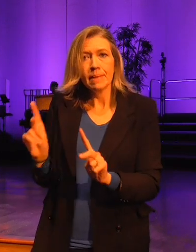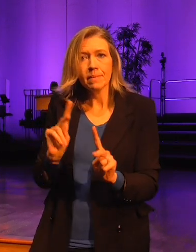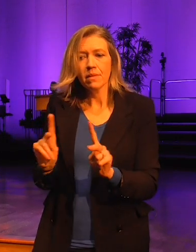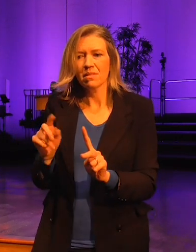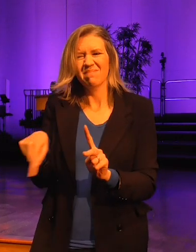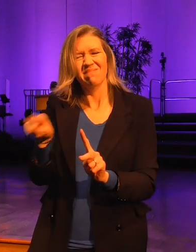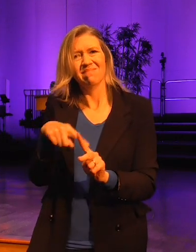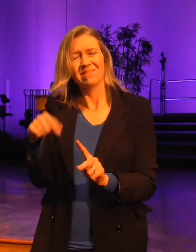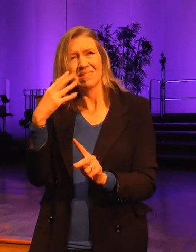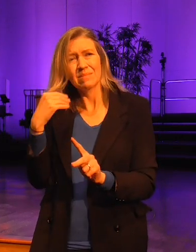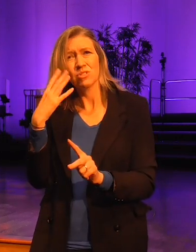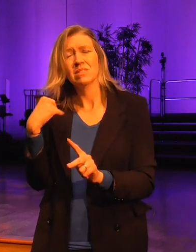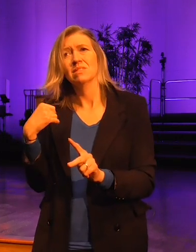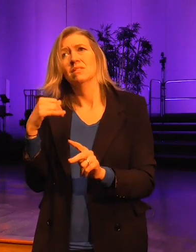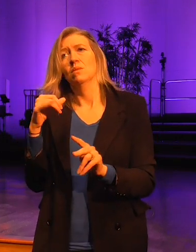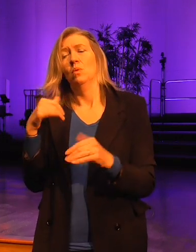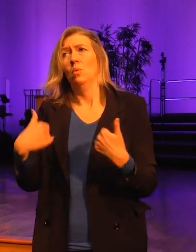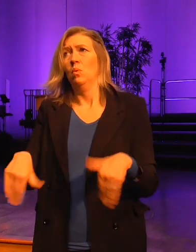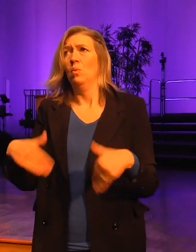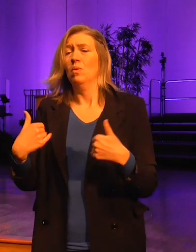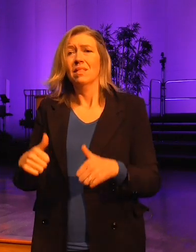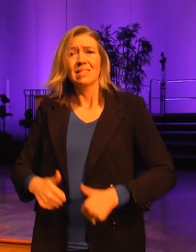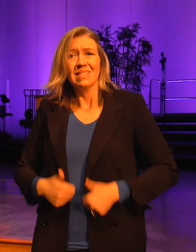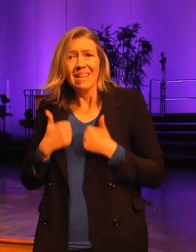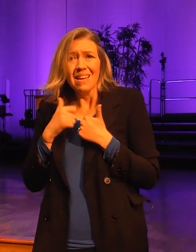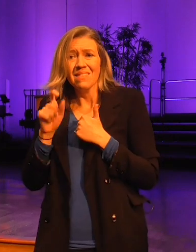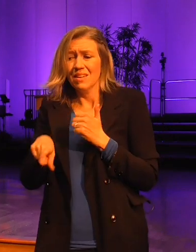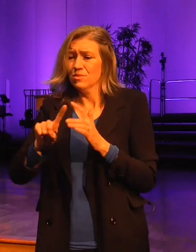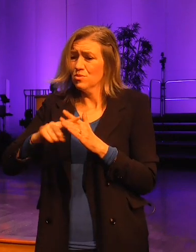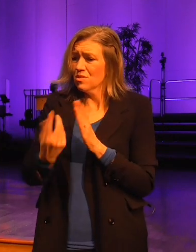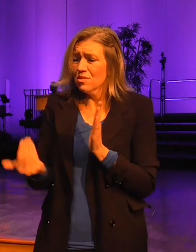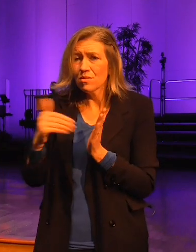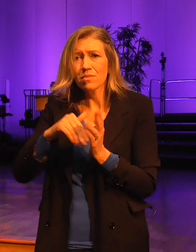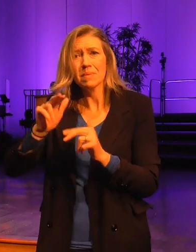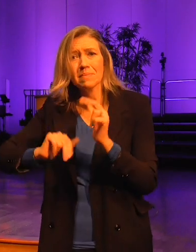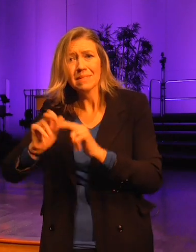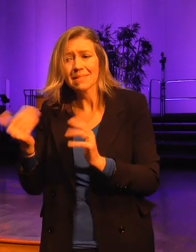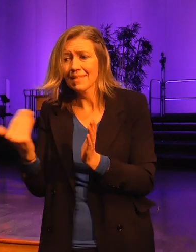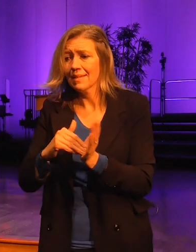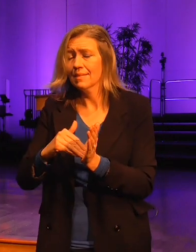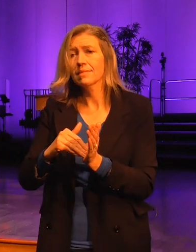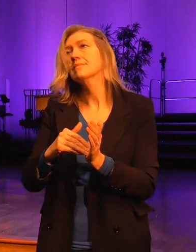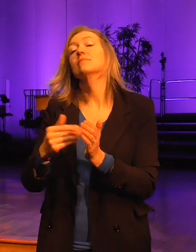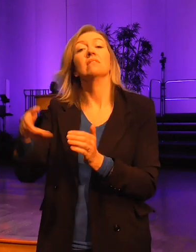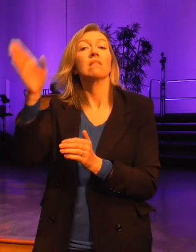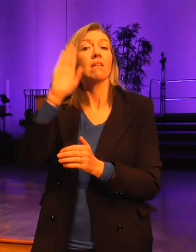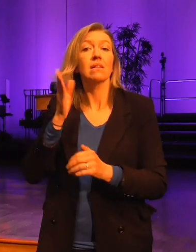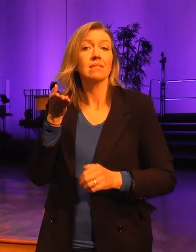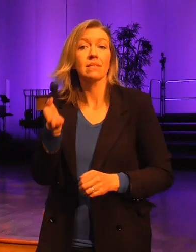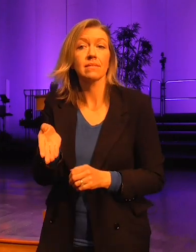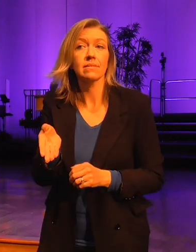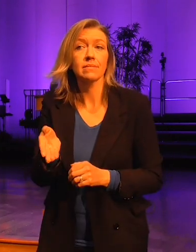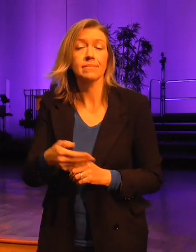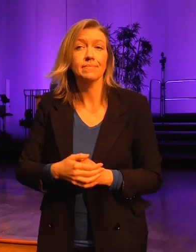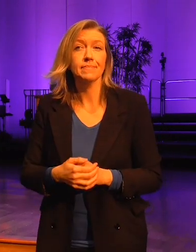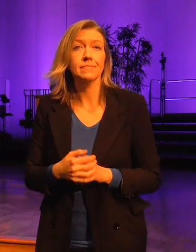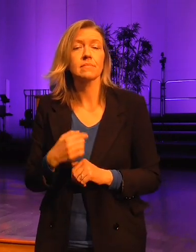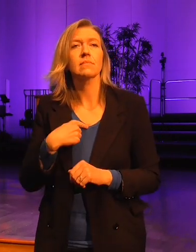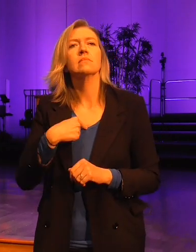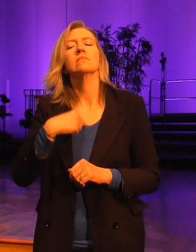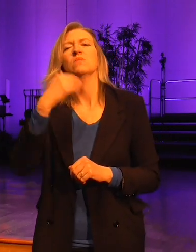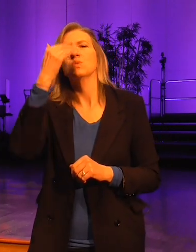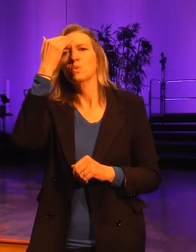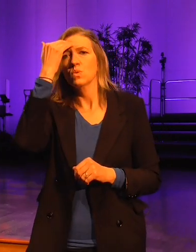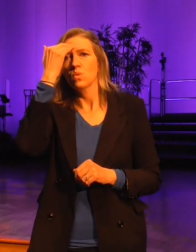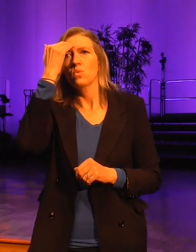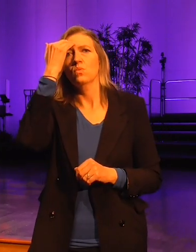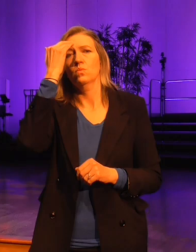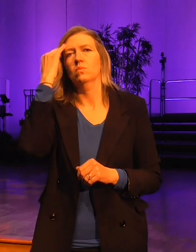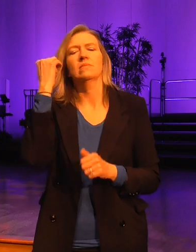rebuilding their life God is right there and I know that all the resources necessary to help